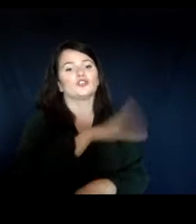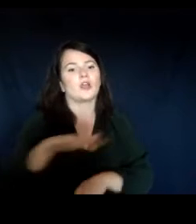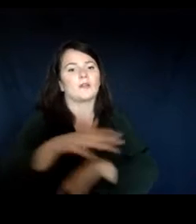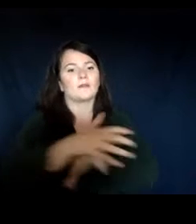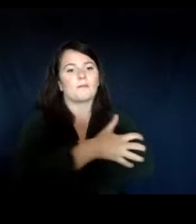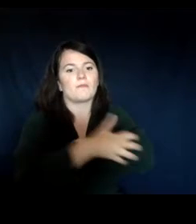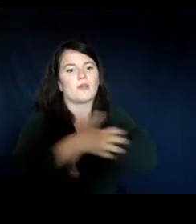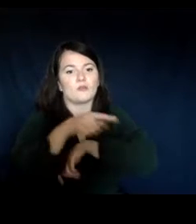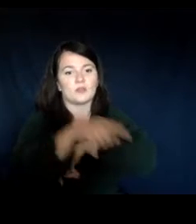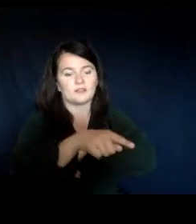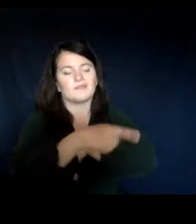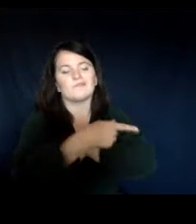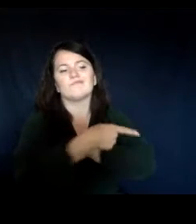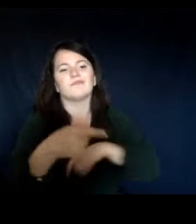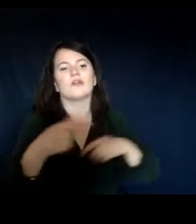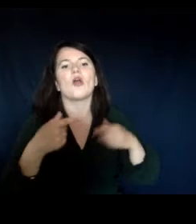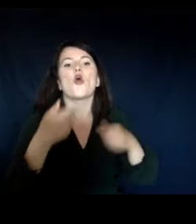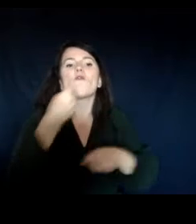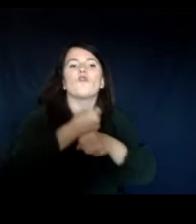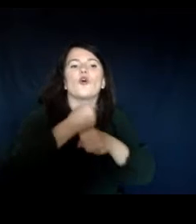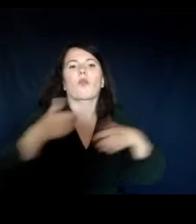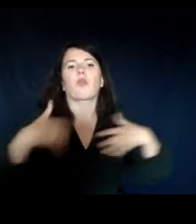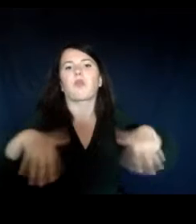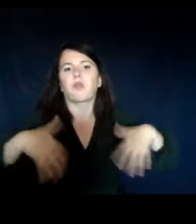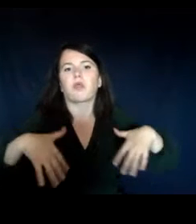So, social inclusion will be further boosted.